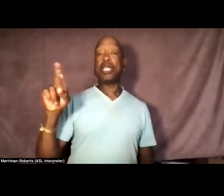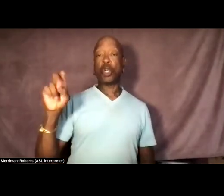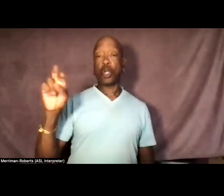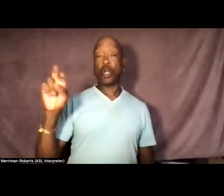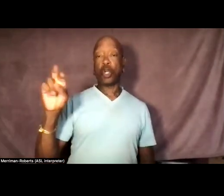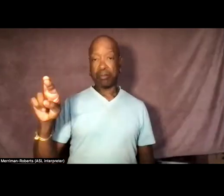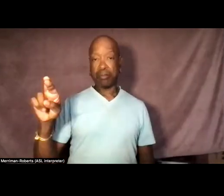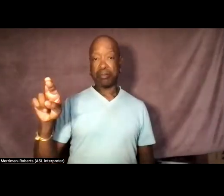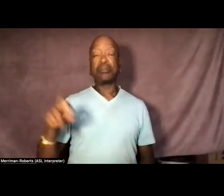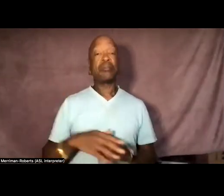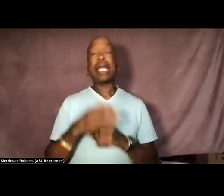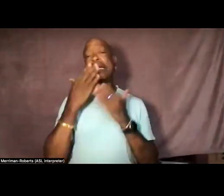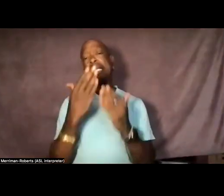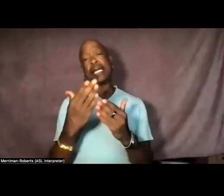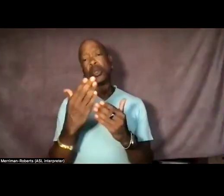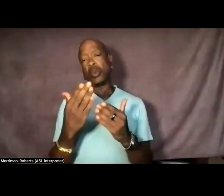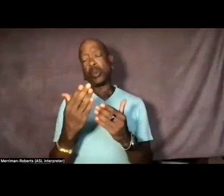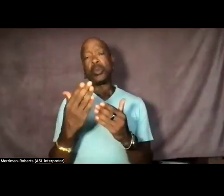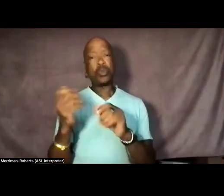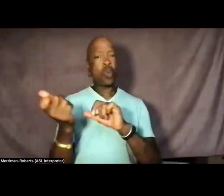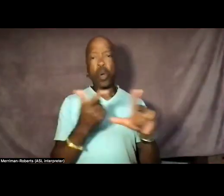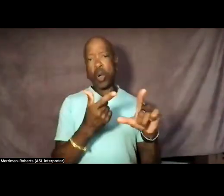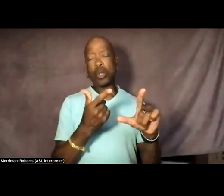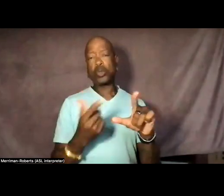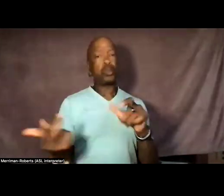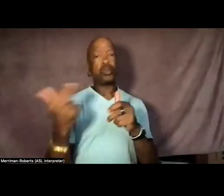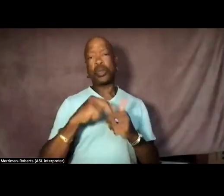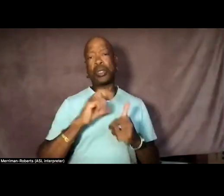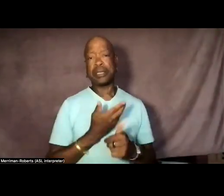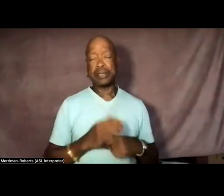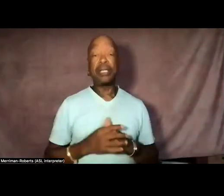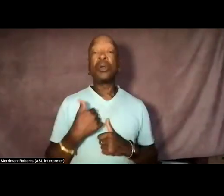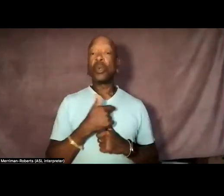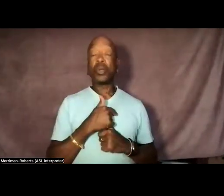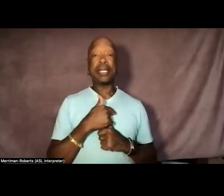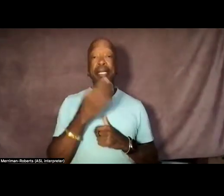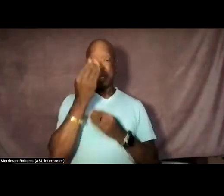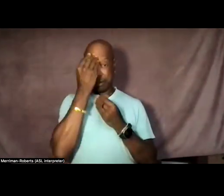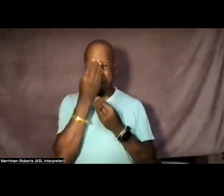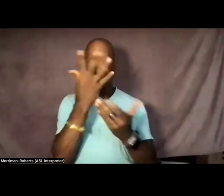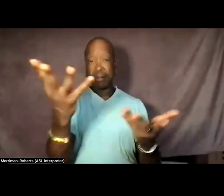and thank you to everyone who who did that with us we brought awareness to our state about mask bans